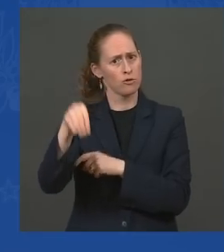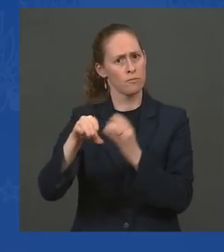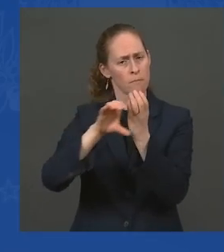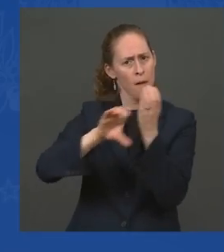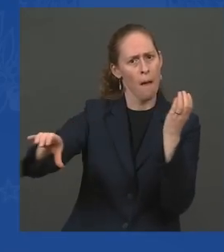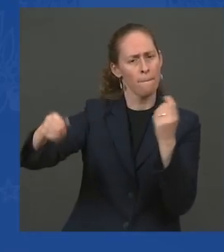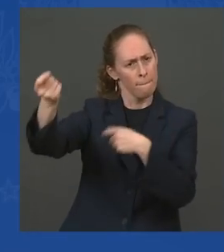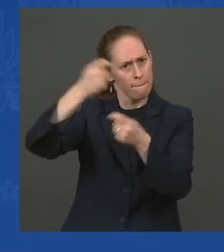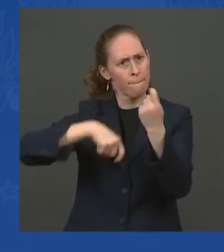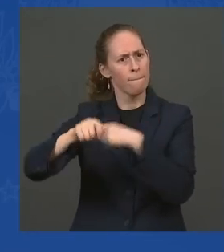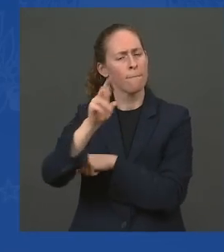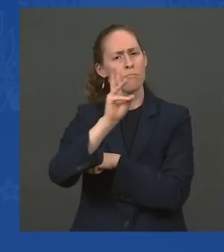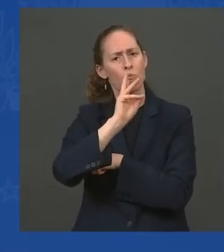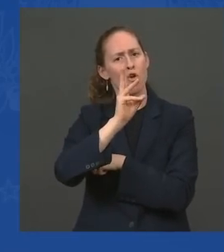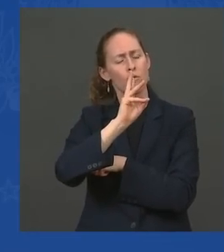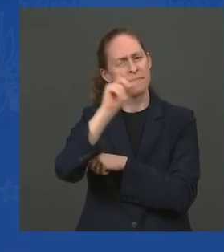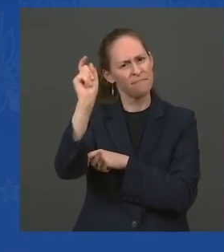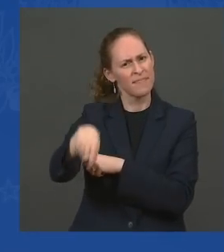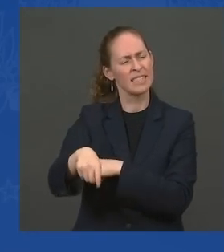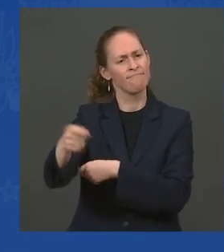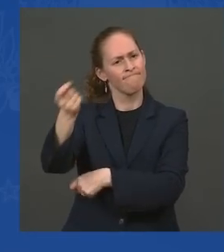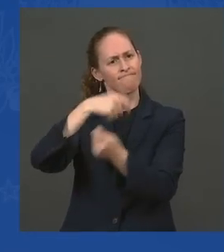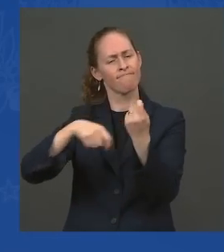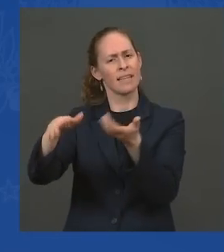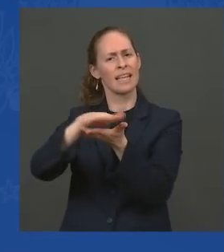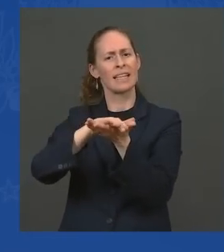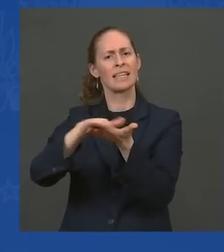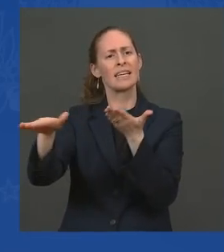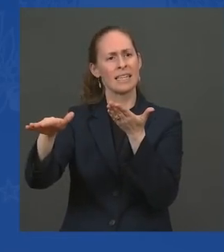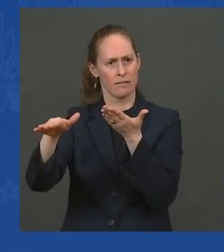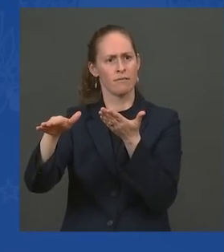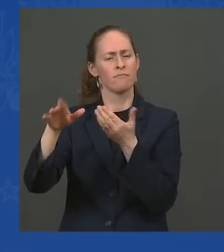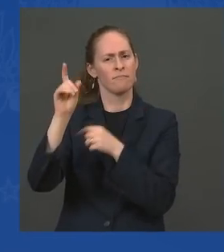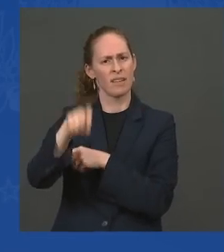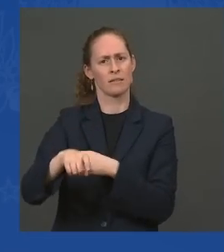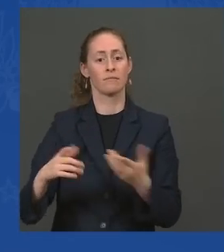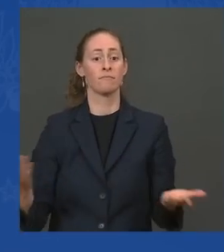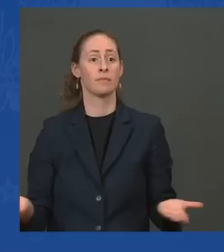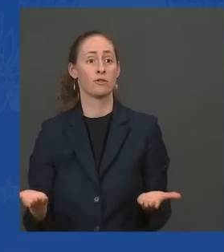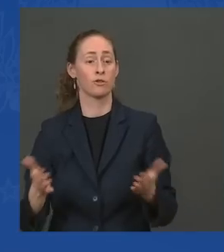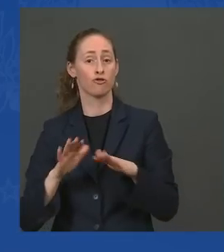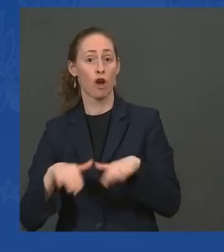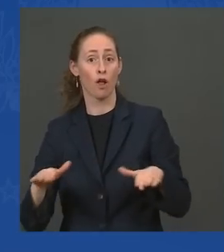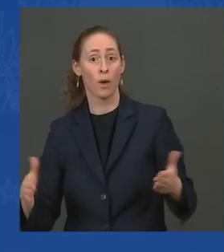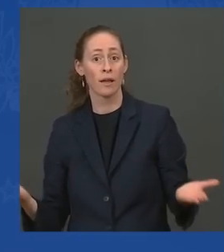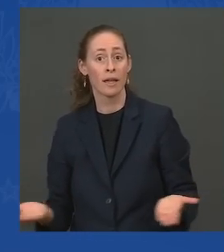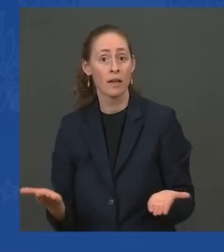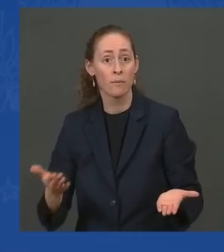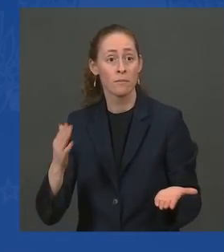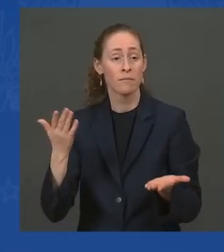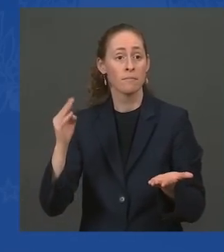As I stated earlier, every child in Michigan and across America can turn on the faucet and drink clean water.